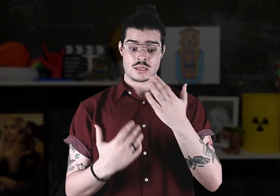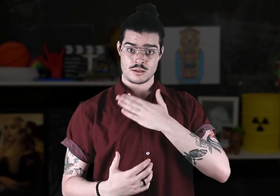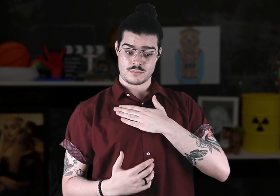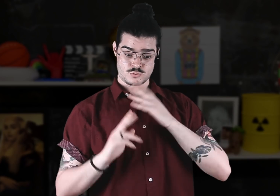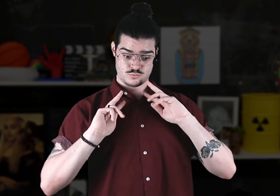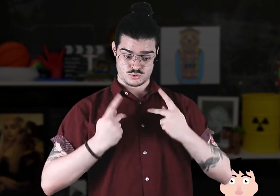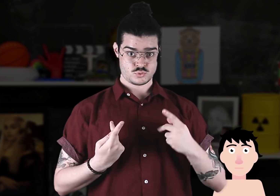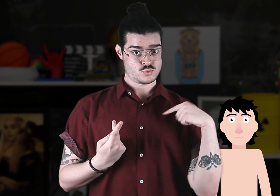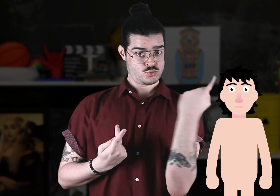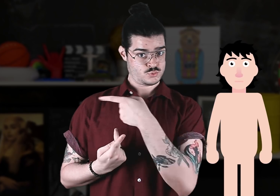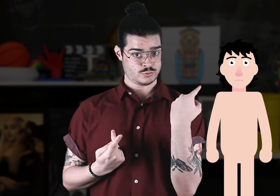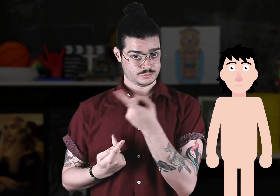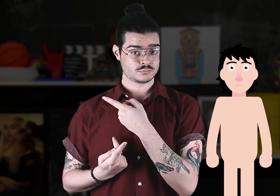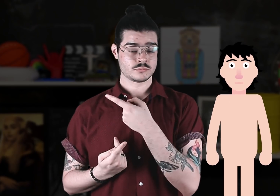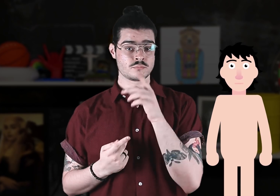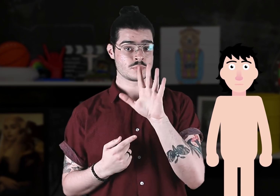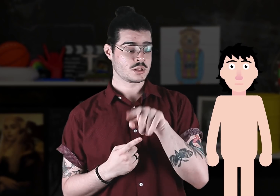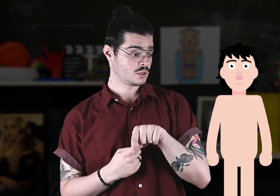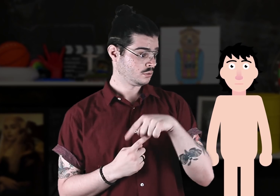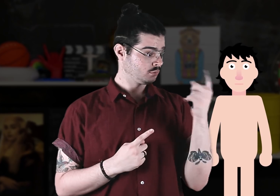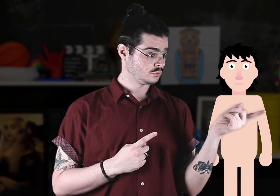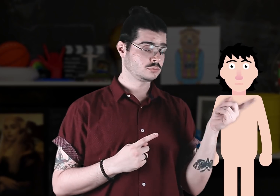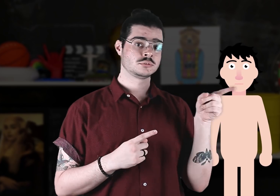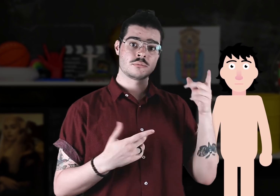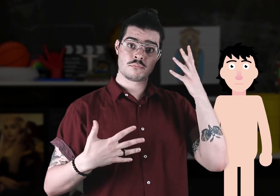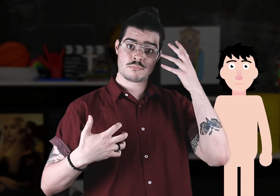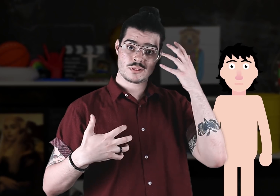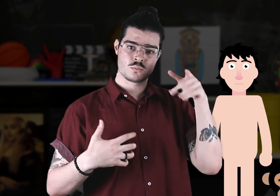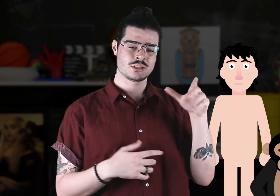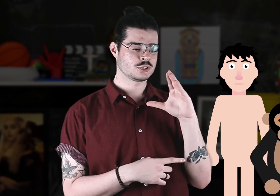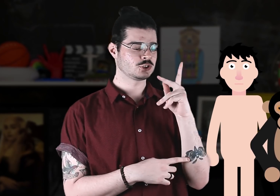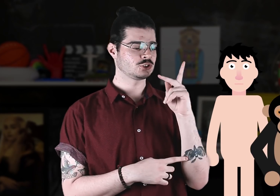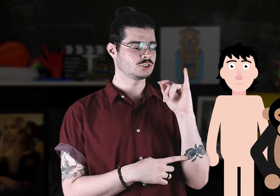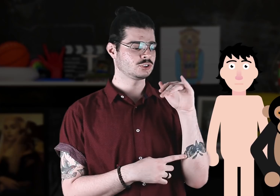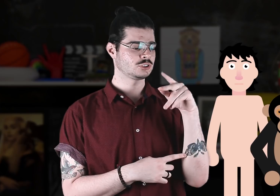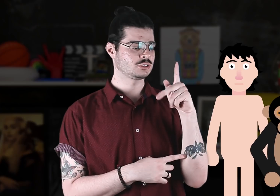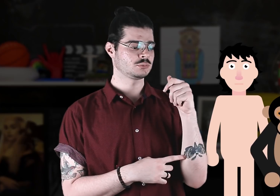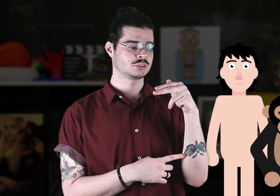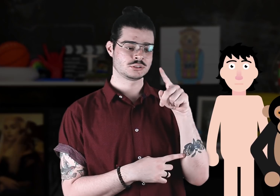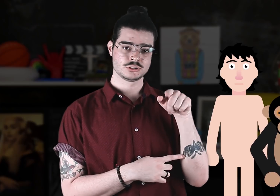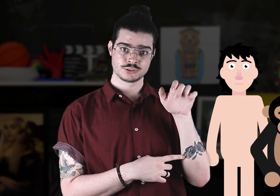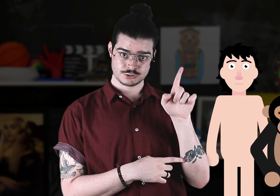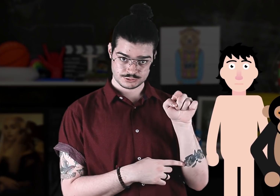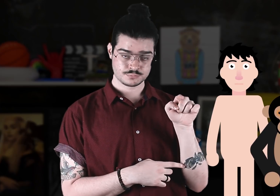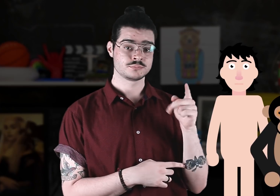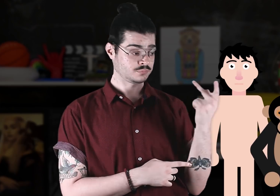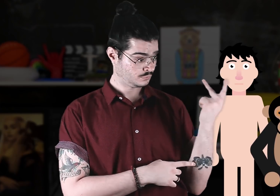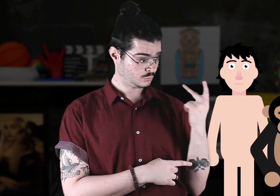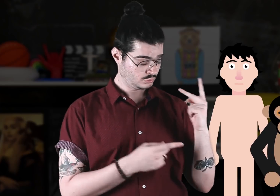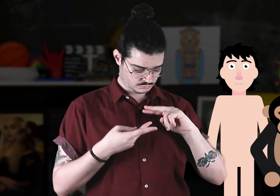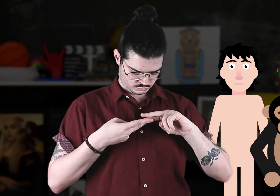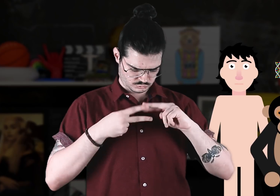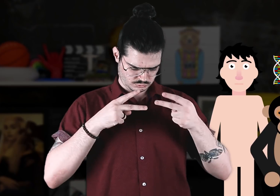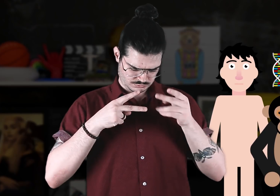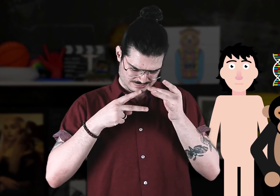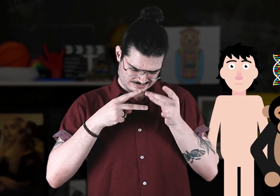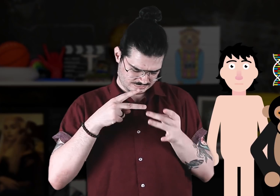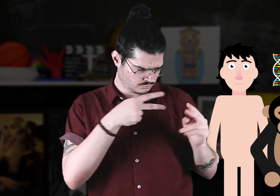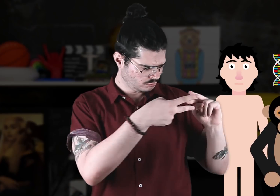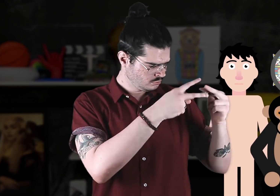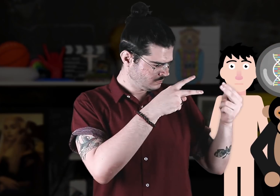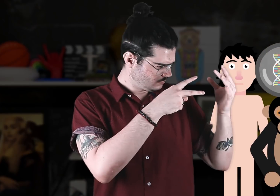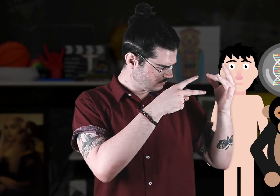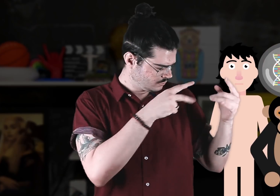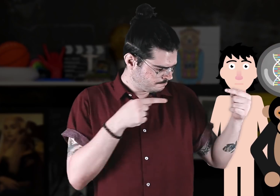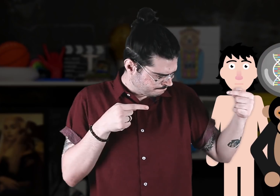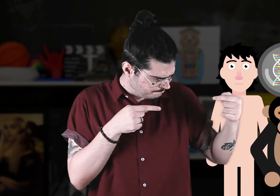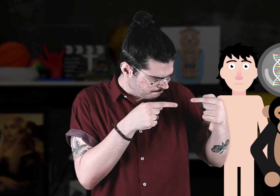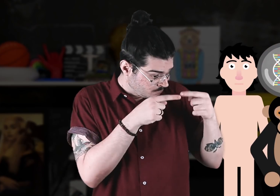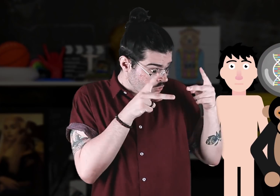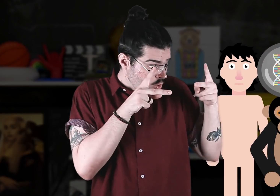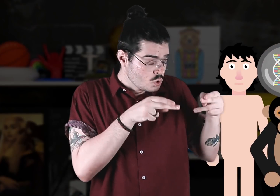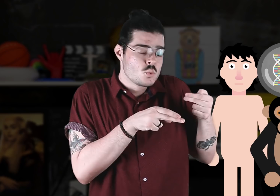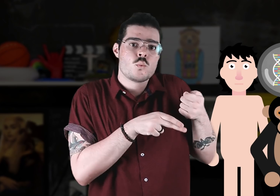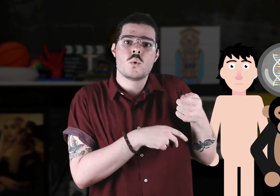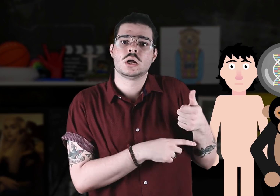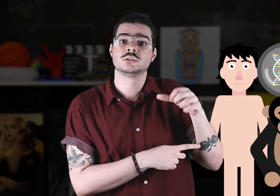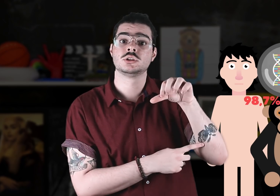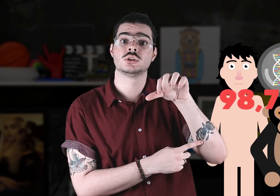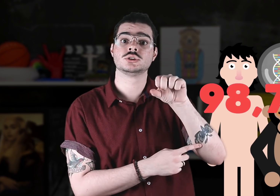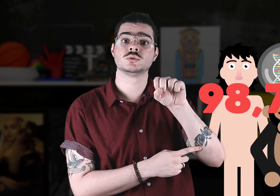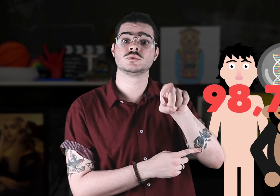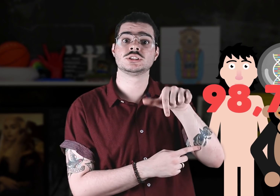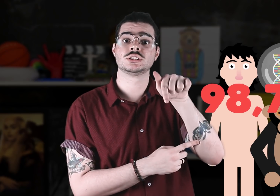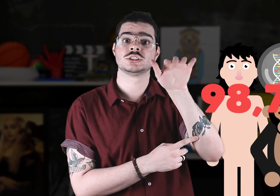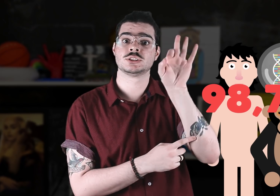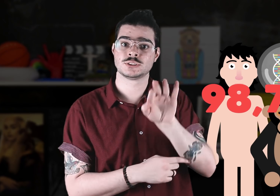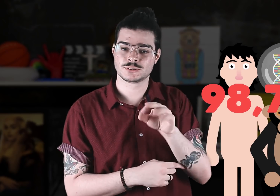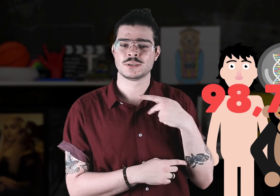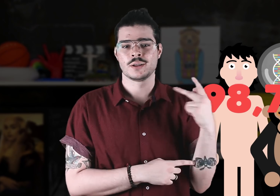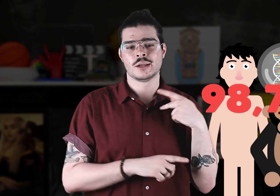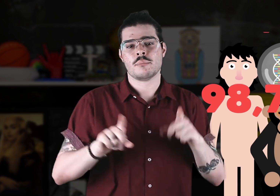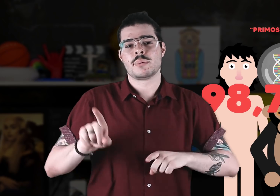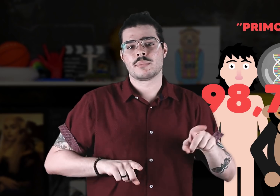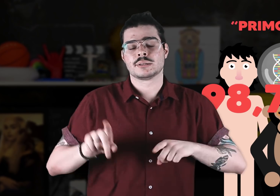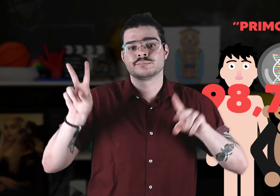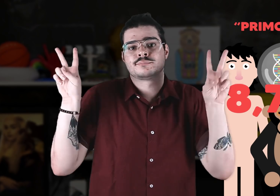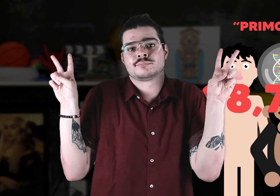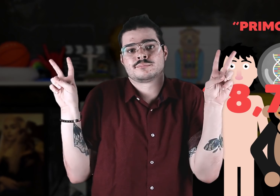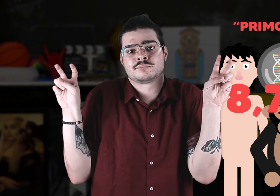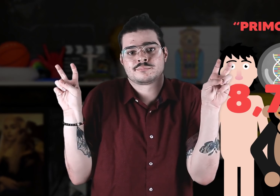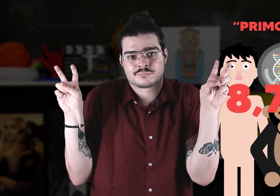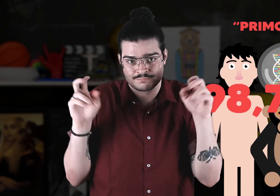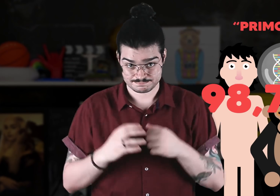We and chimpanzees are "cousins" because the DNA of the human being is 98.7% identical to that of one of them.